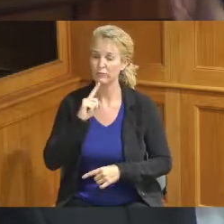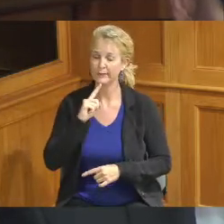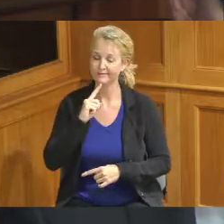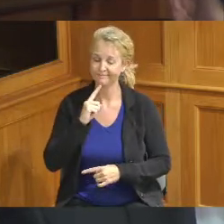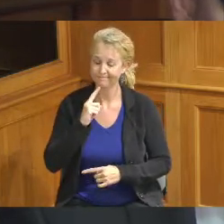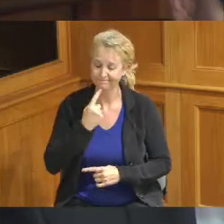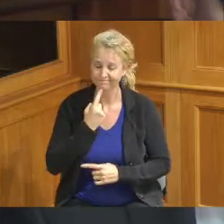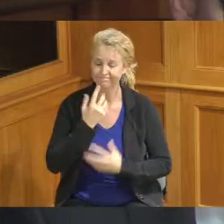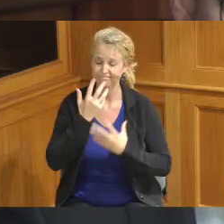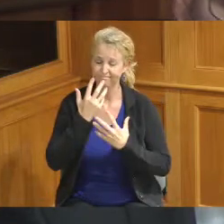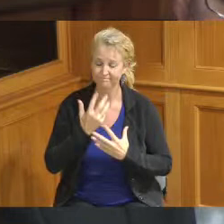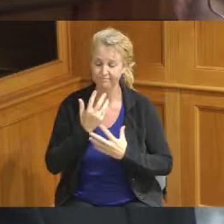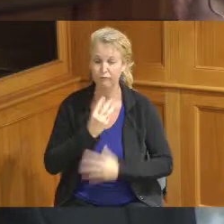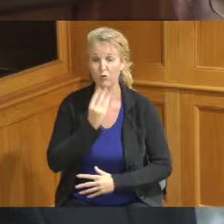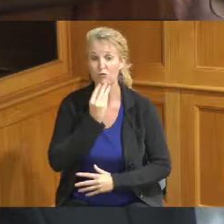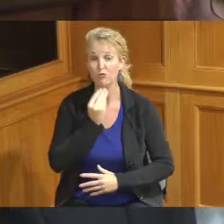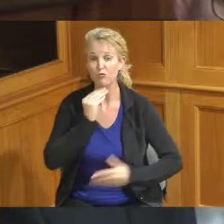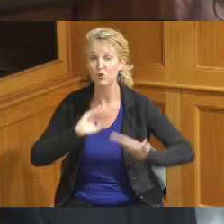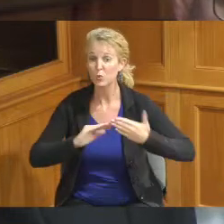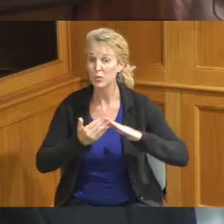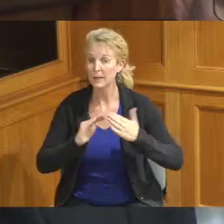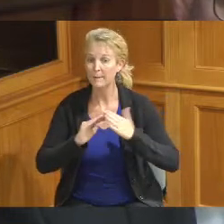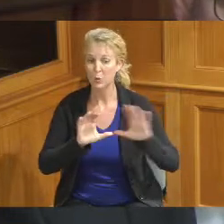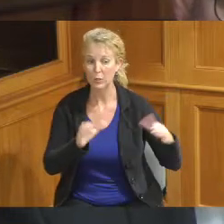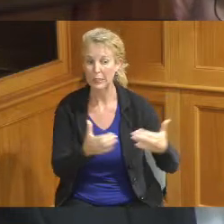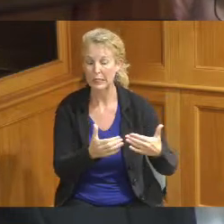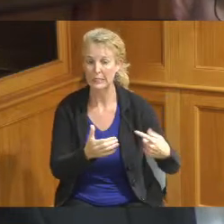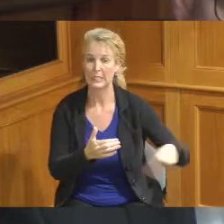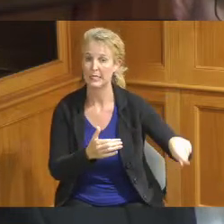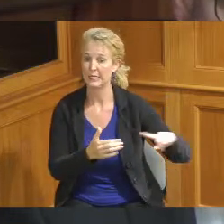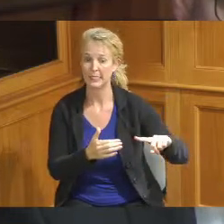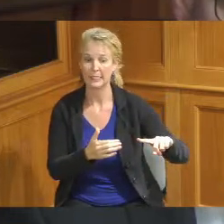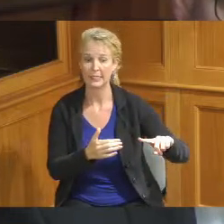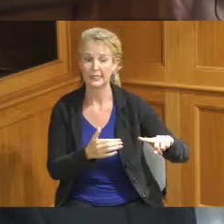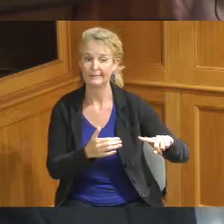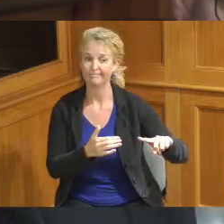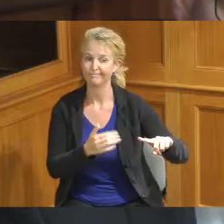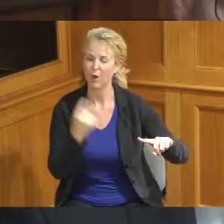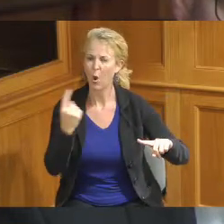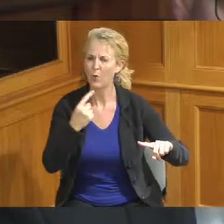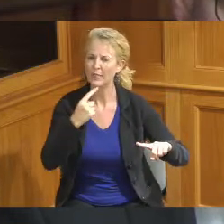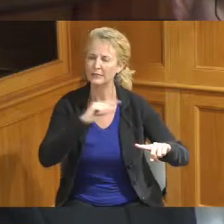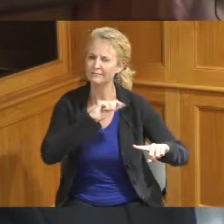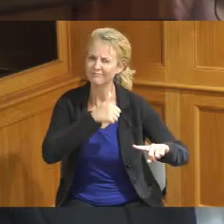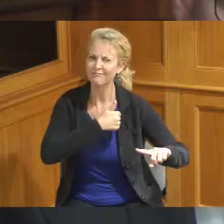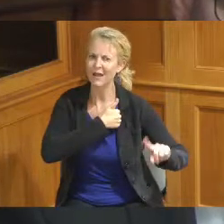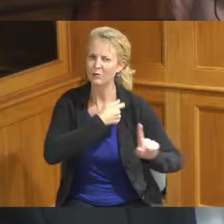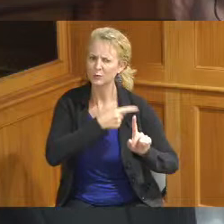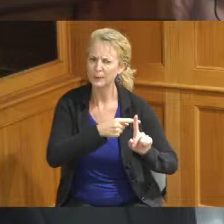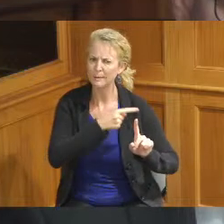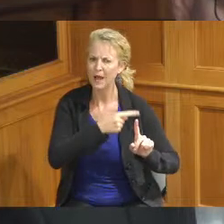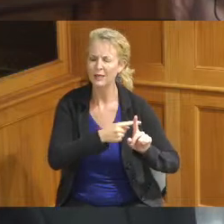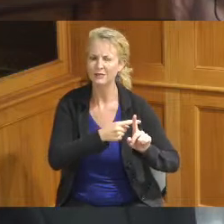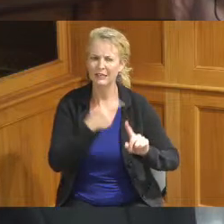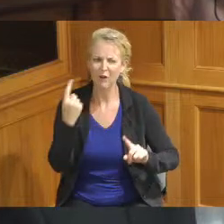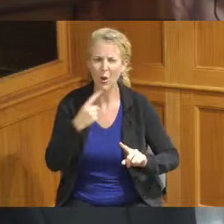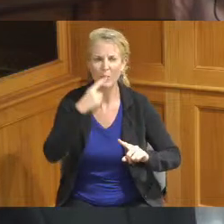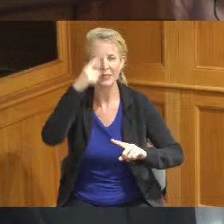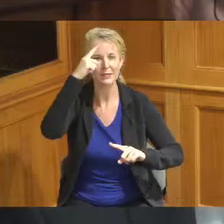the Jewish Community though is one of positive attitude and looking forward and so while there